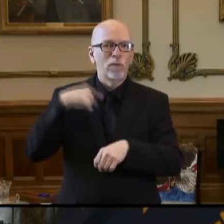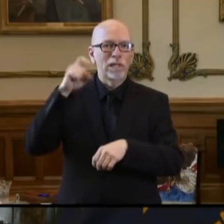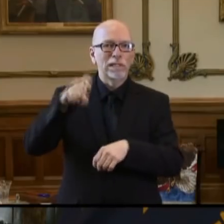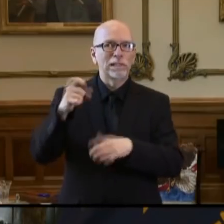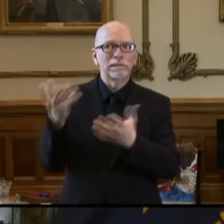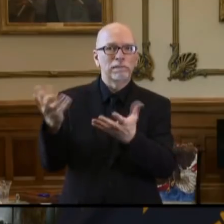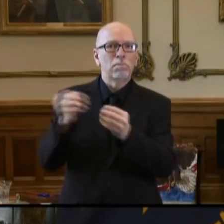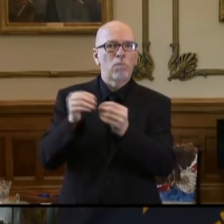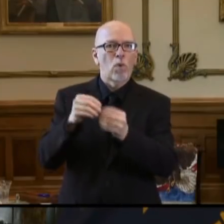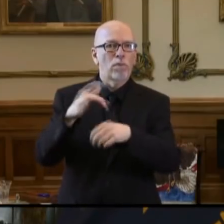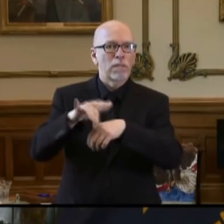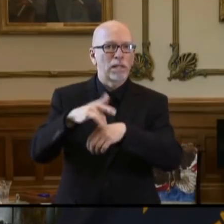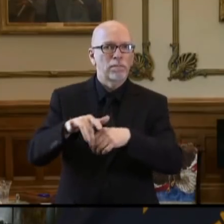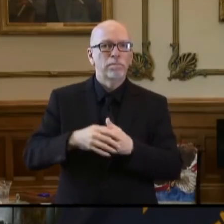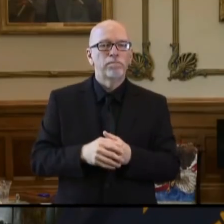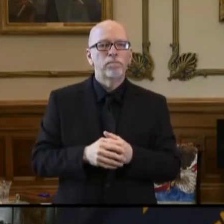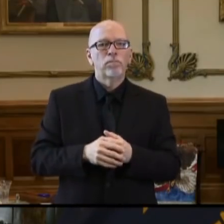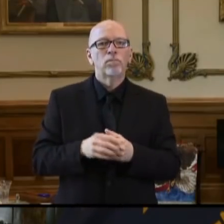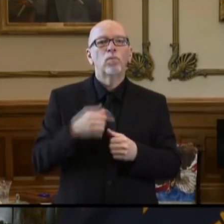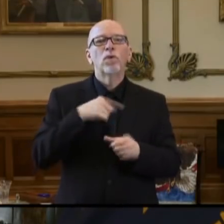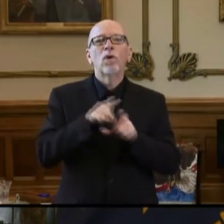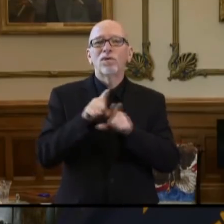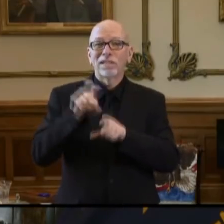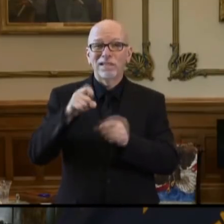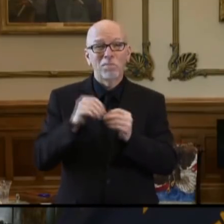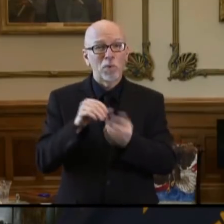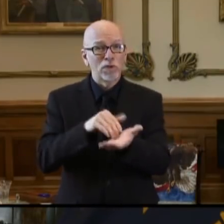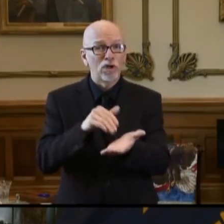COULD BE STOOD IN 72 TO A 96